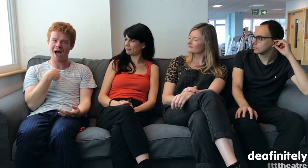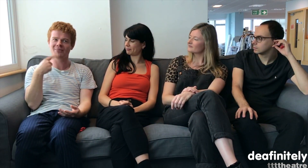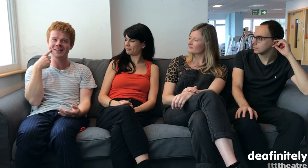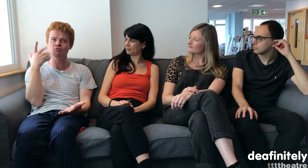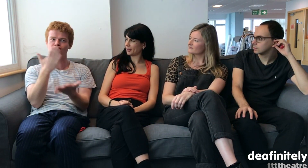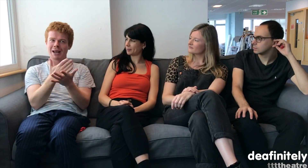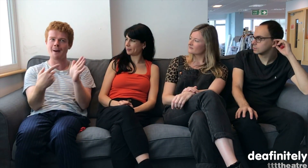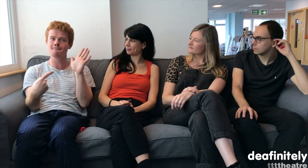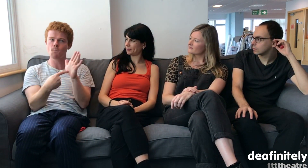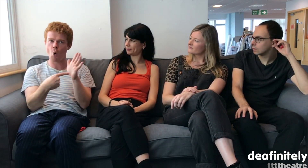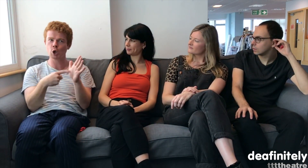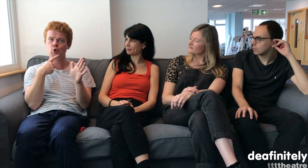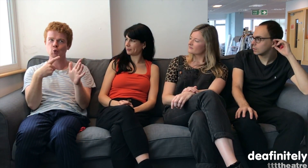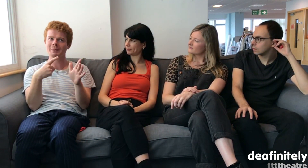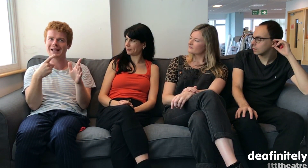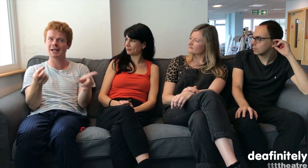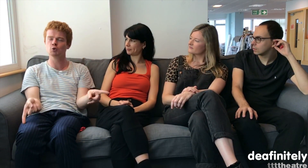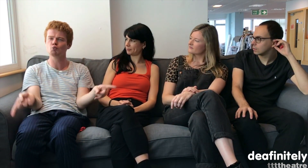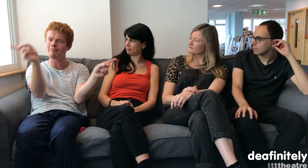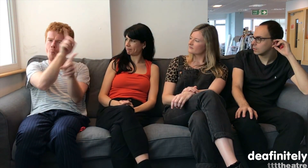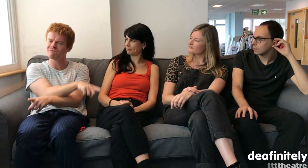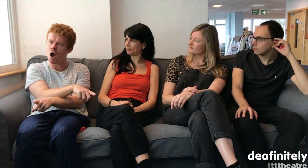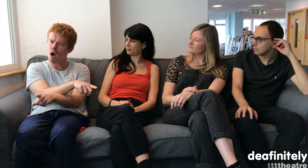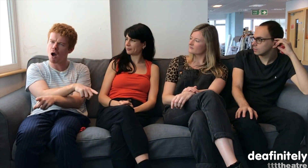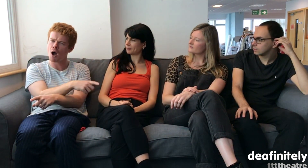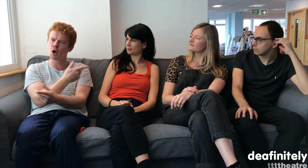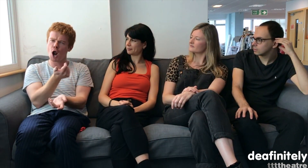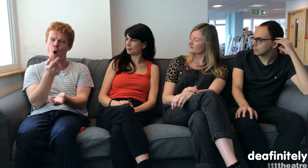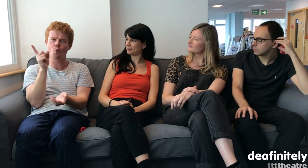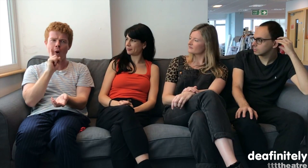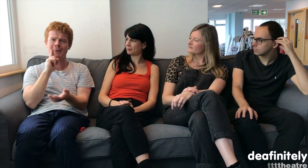think it's really important for us to consider the male and female roles and